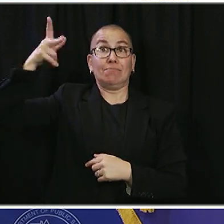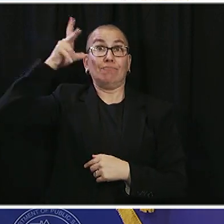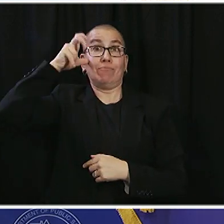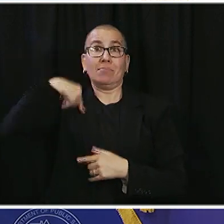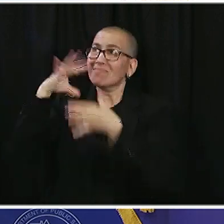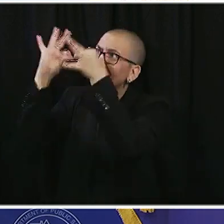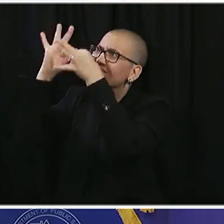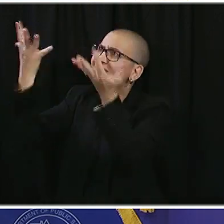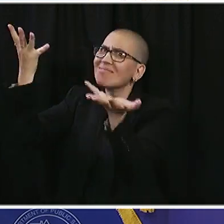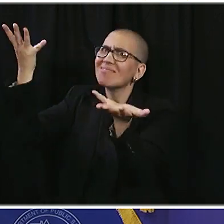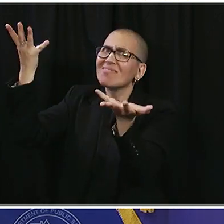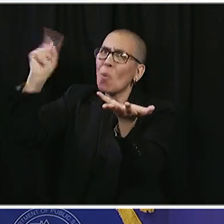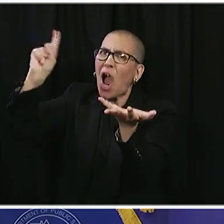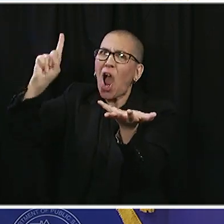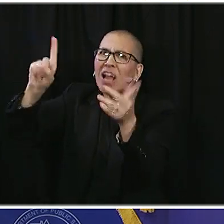THEY'VE BEEN VERY HELPFUL. THE VICE PRESIDENT HEARD ME